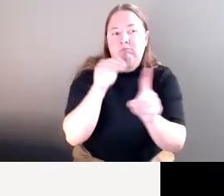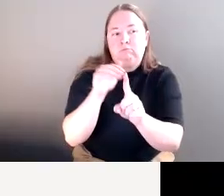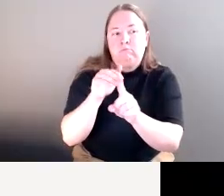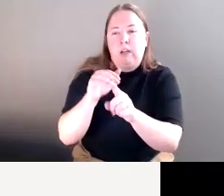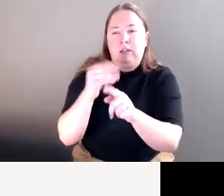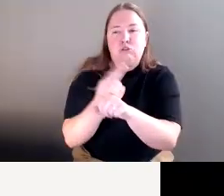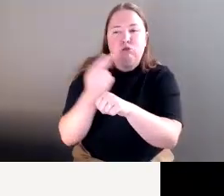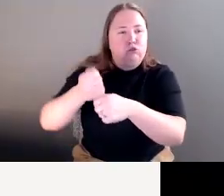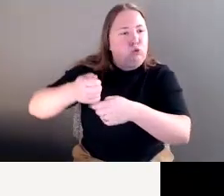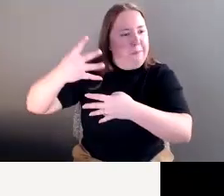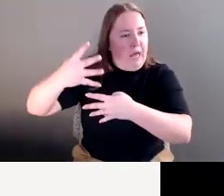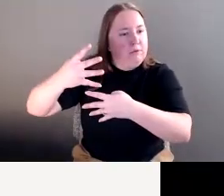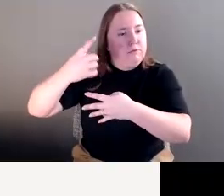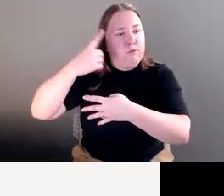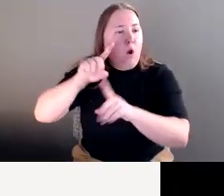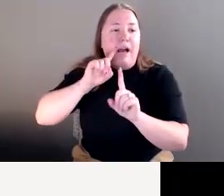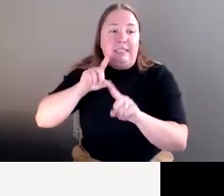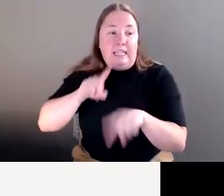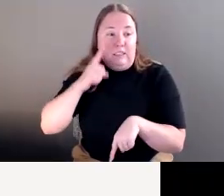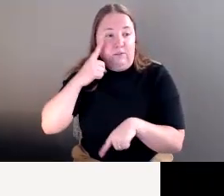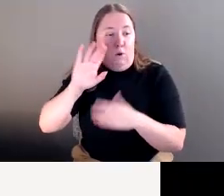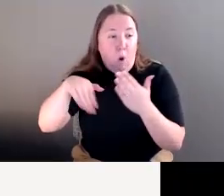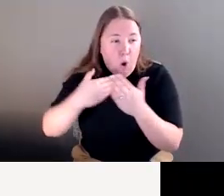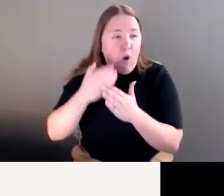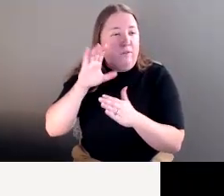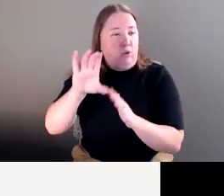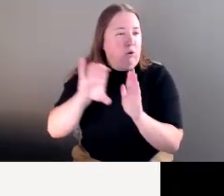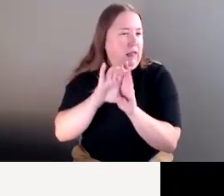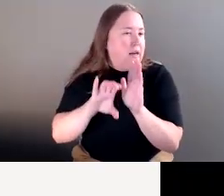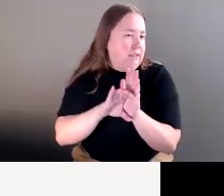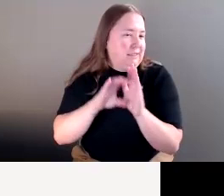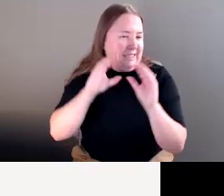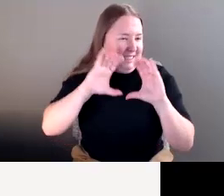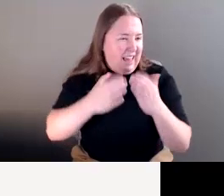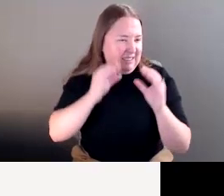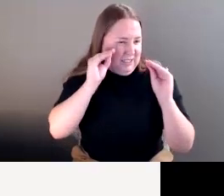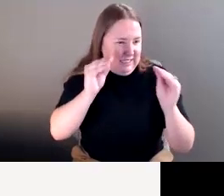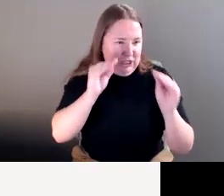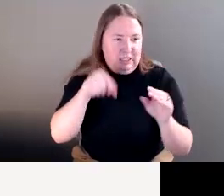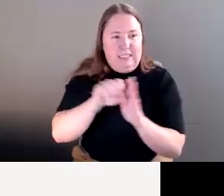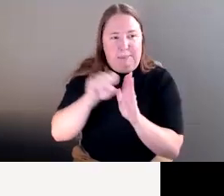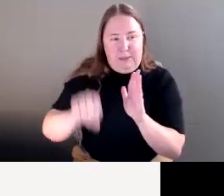to take attendance for all of the cross listed sections that you have.